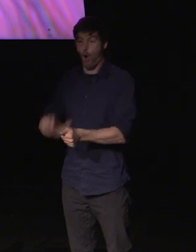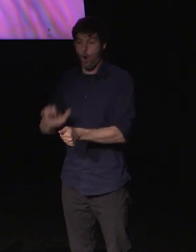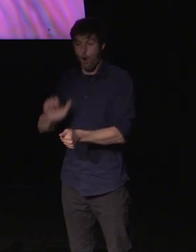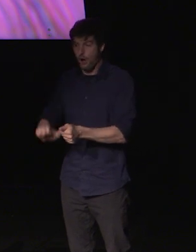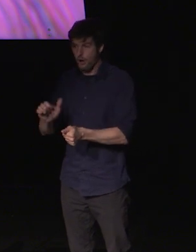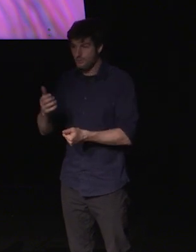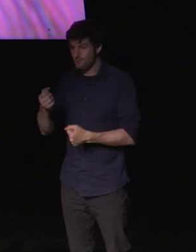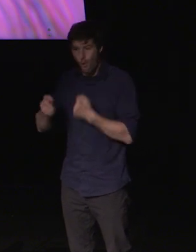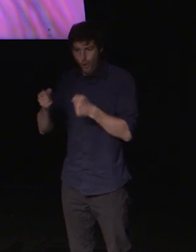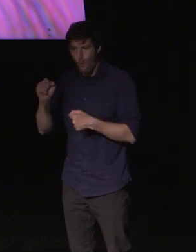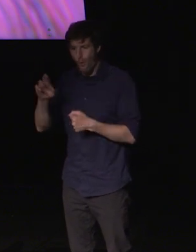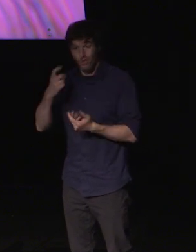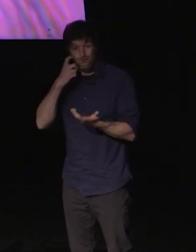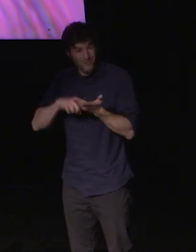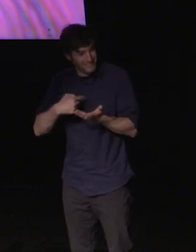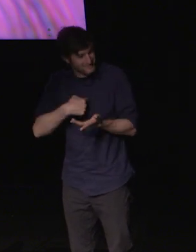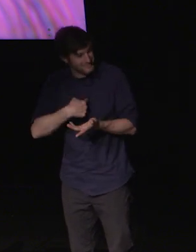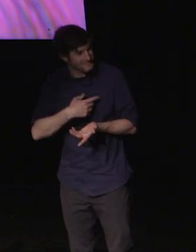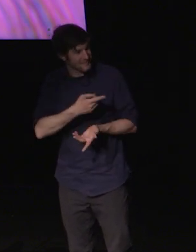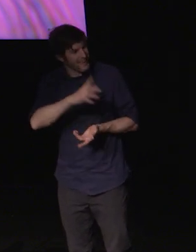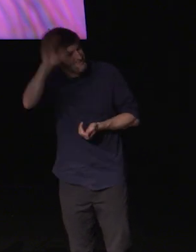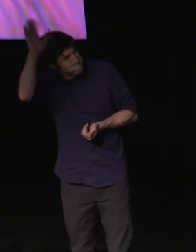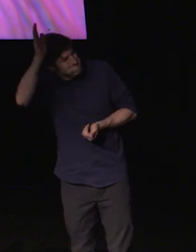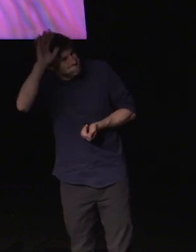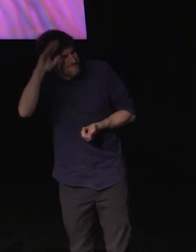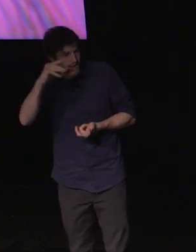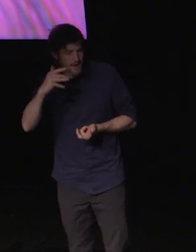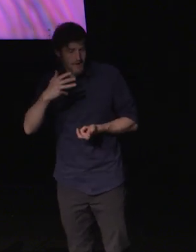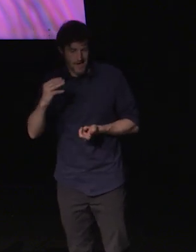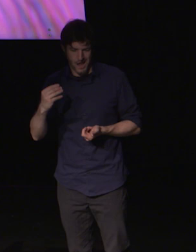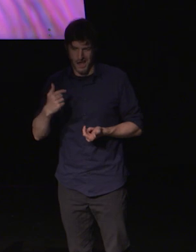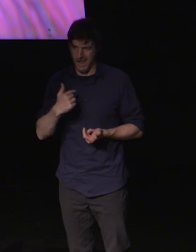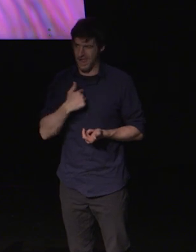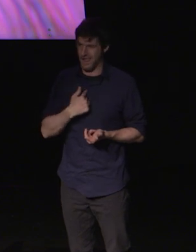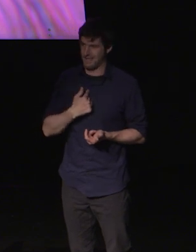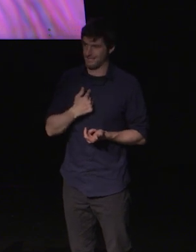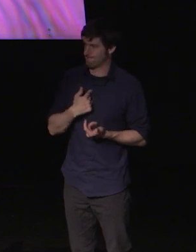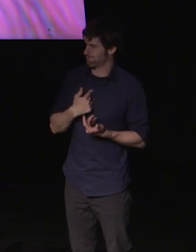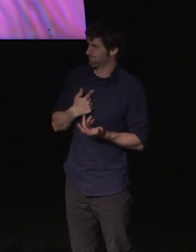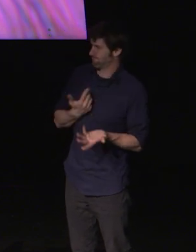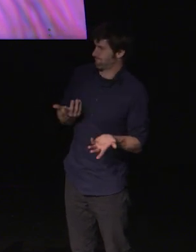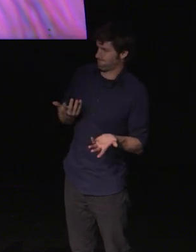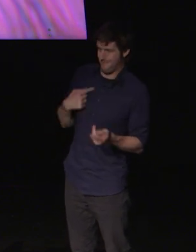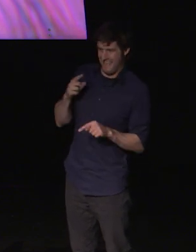or they recognize me and they wave at me or whatever, and I don't rec... I can't see them,